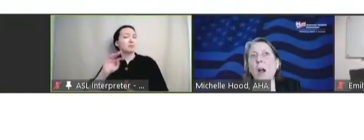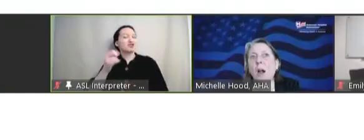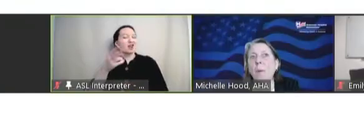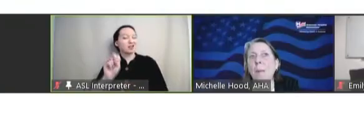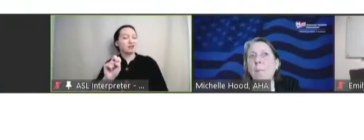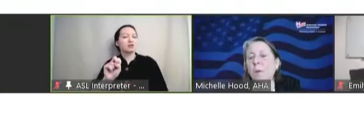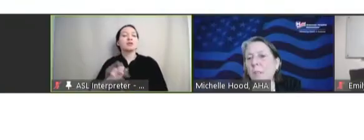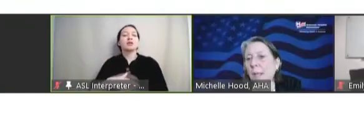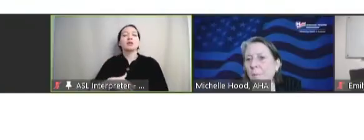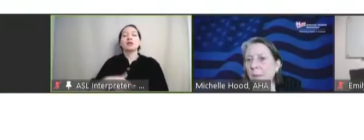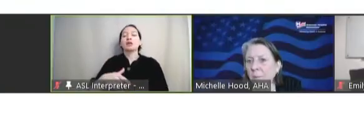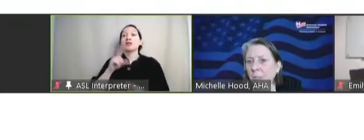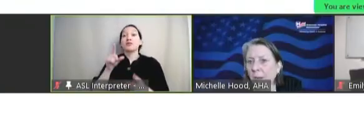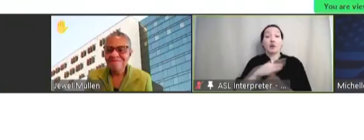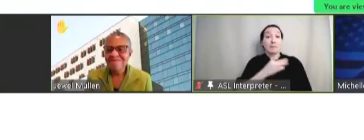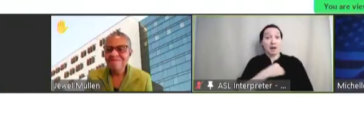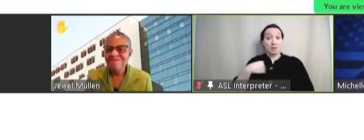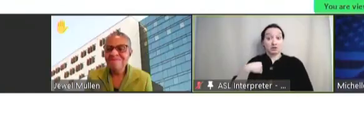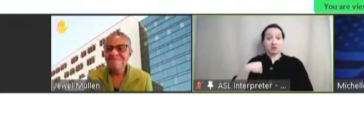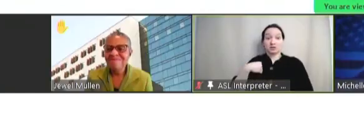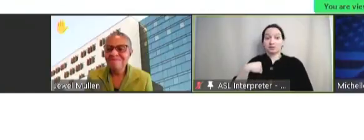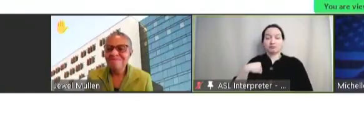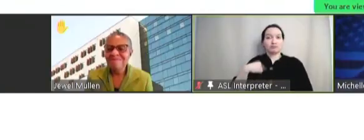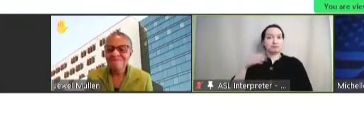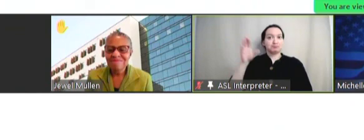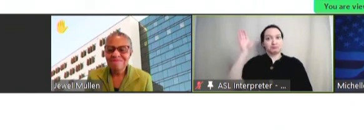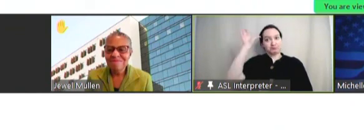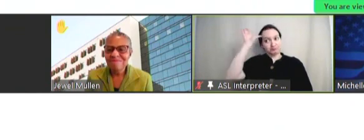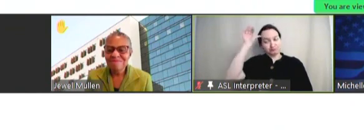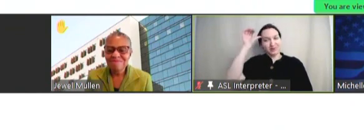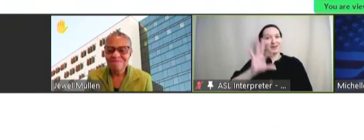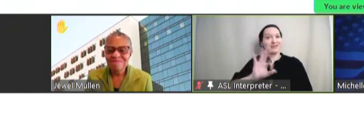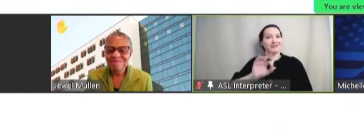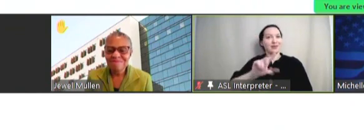our members have been steadfast about the flu vaccine mandate for